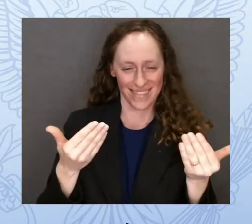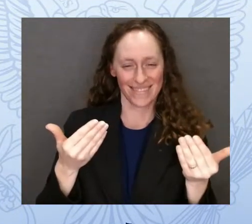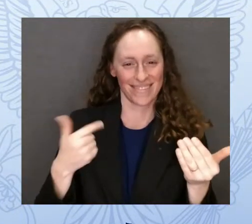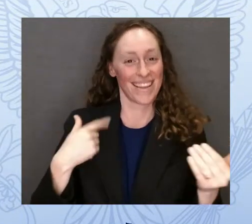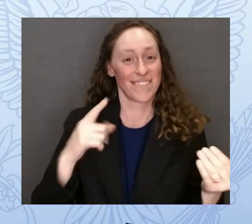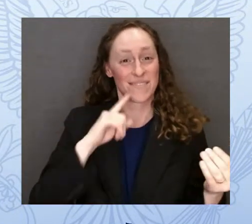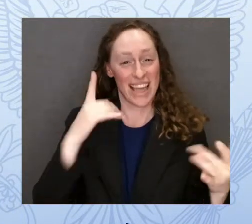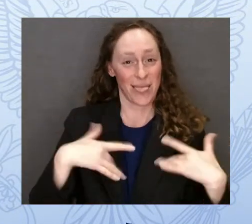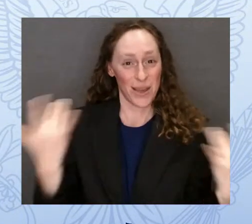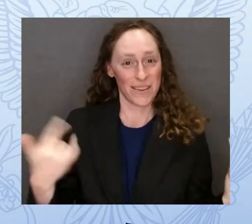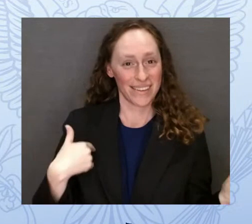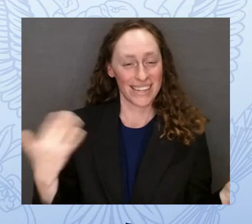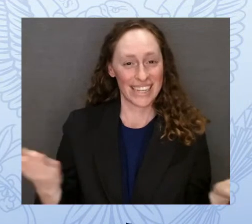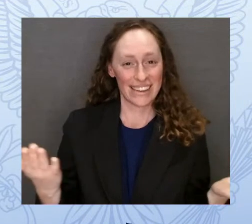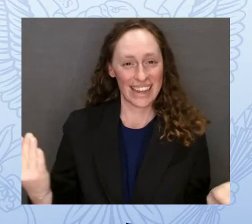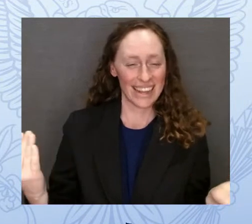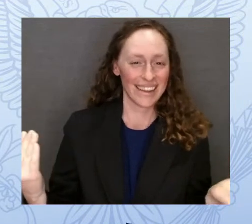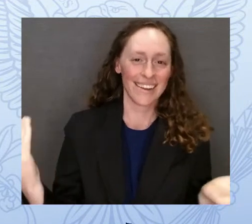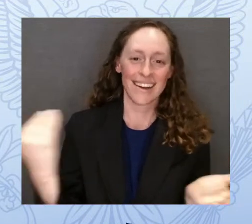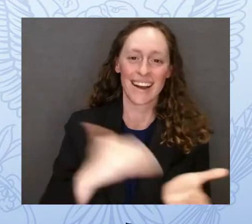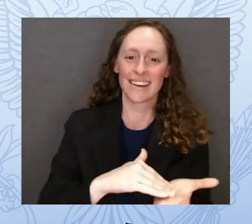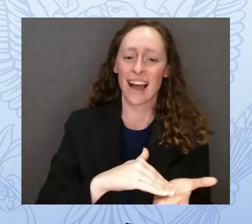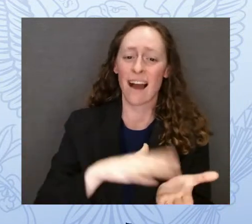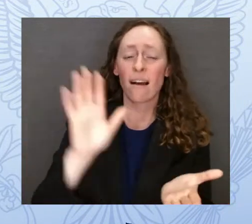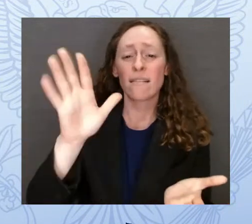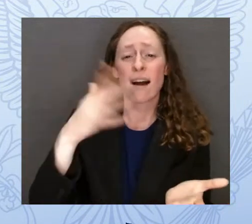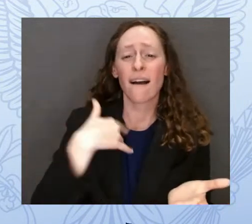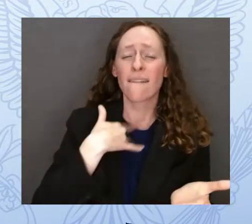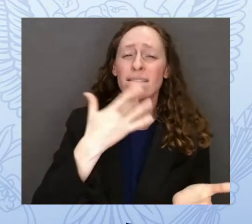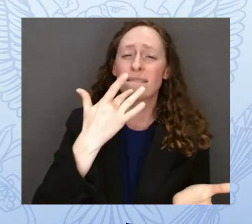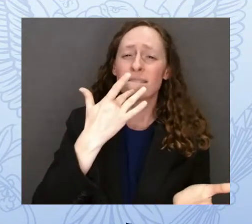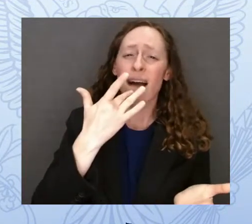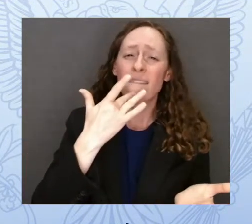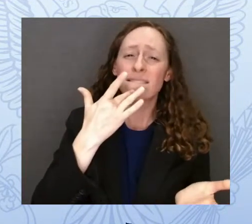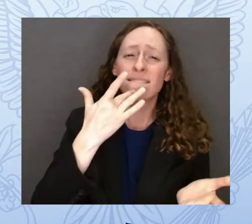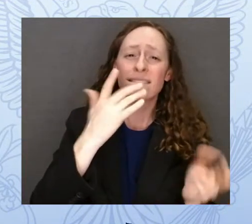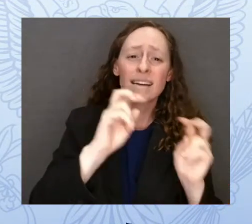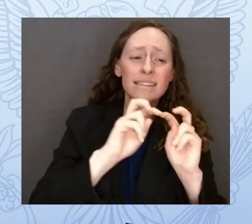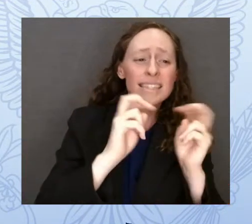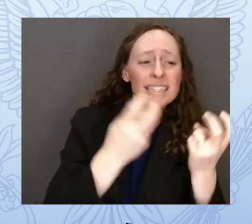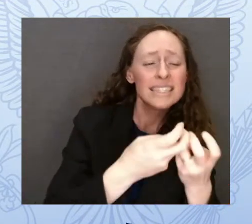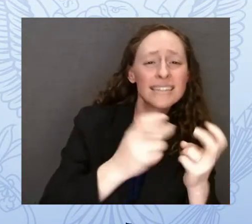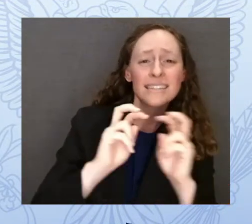to break bread and share stories -- when we sit shoulder to shoulder, and speak heart to heart --